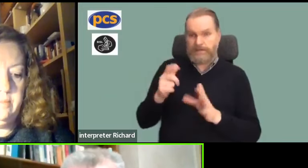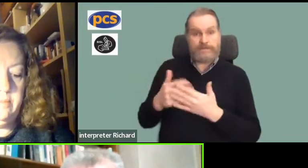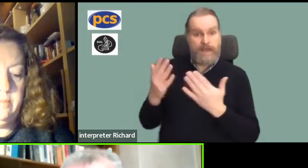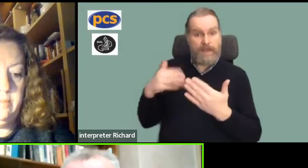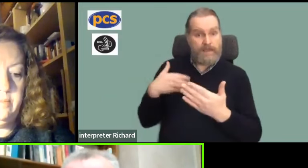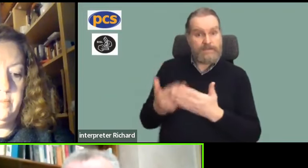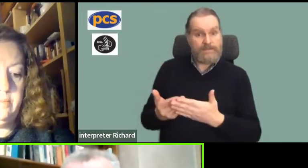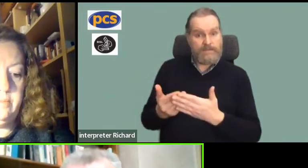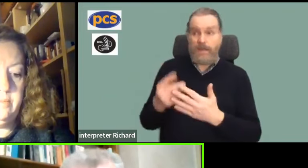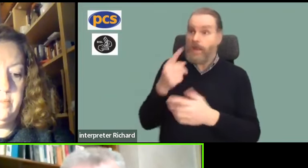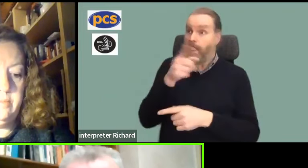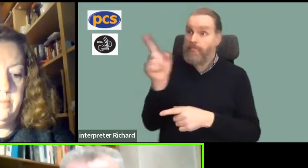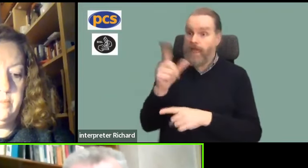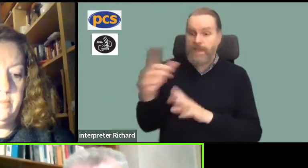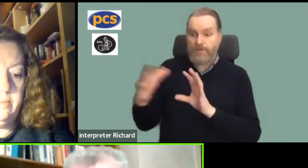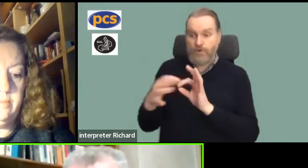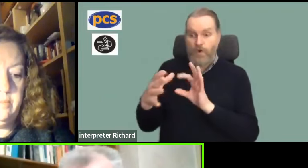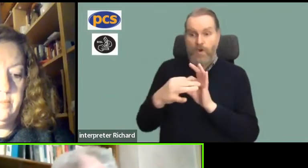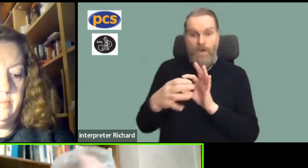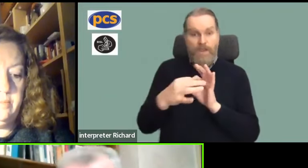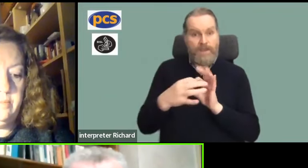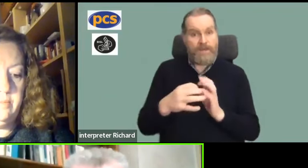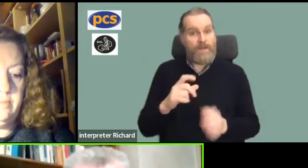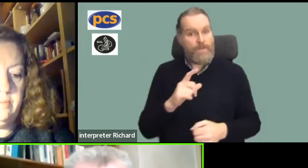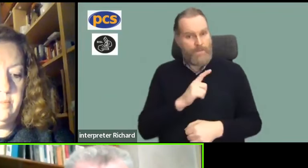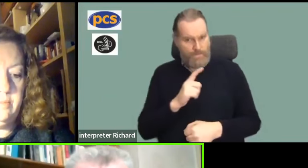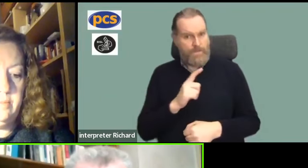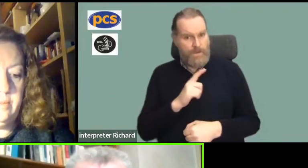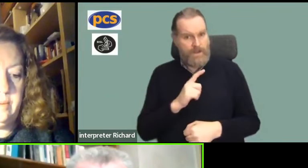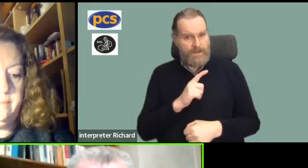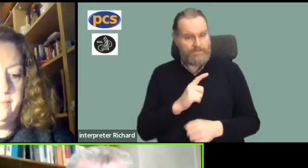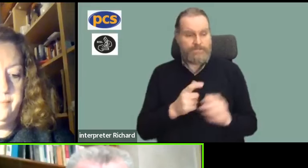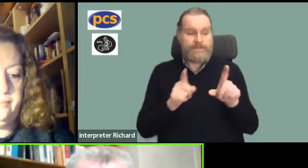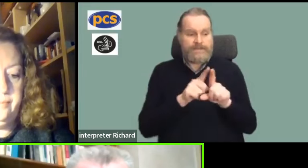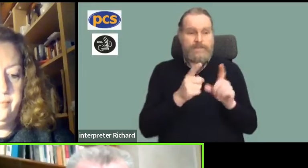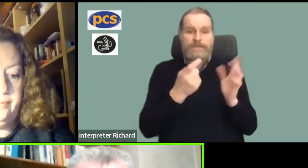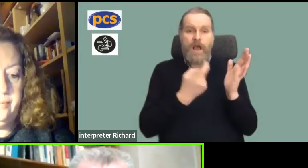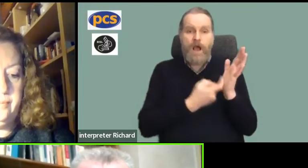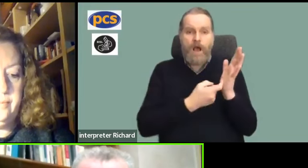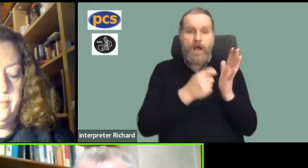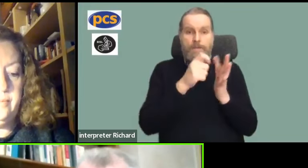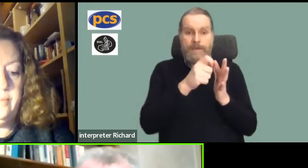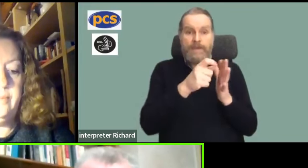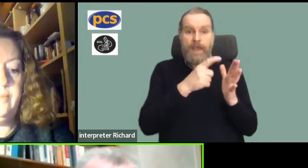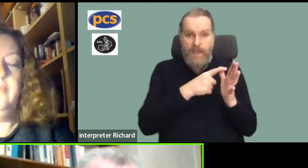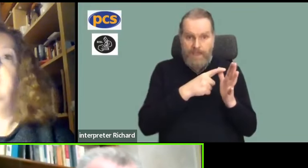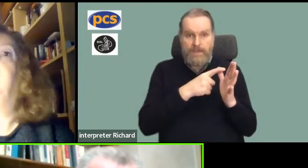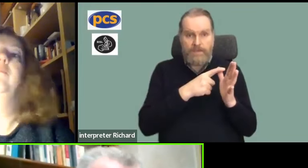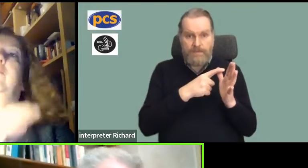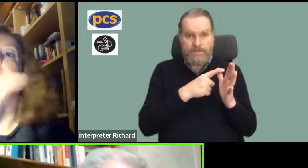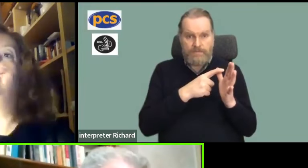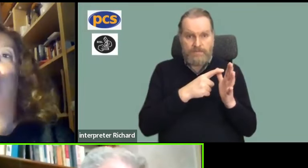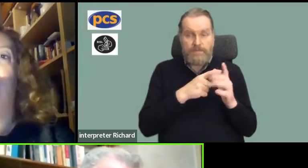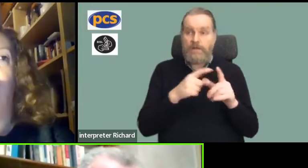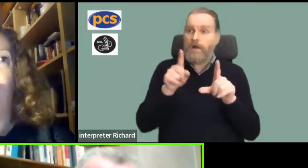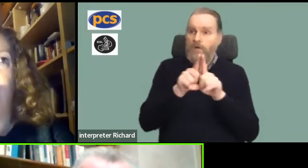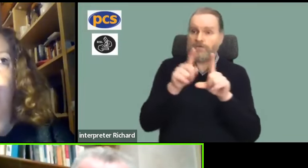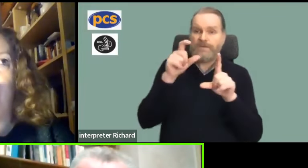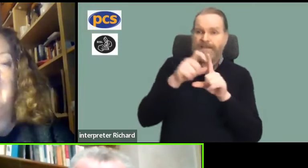in the last 6 days , and Those , and Those people are and Those people are obviously joining Azone many other people in the many other people in the Rpa many other people in the Rpa. We know who joined in huge